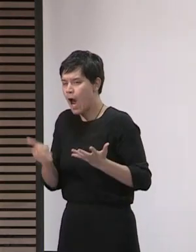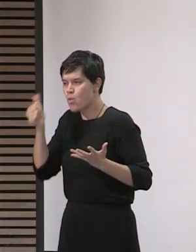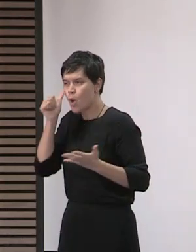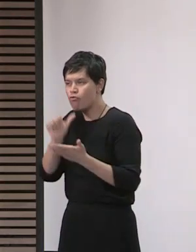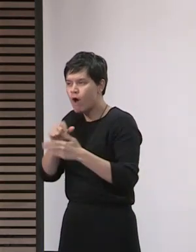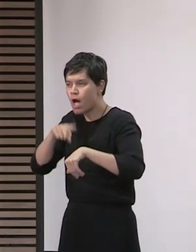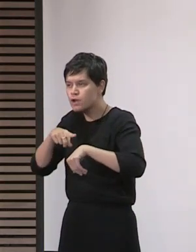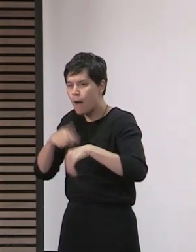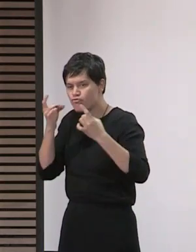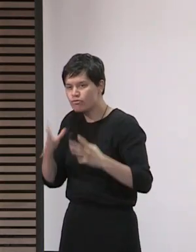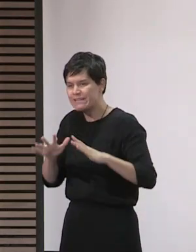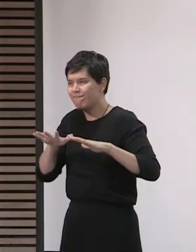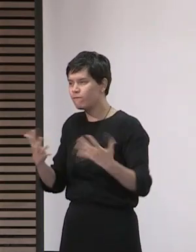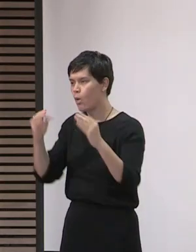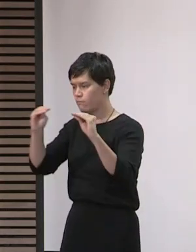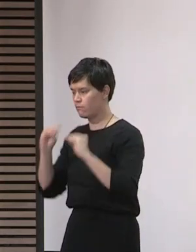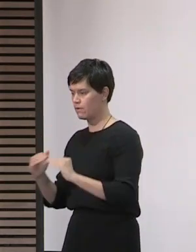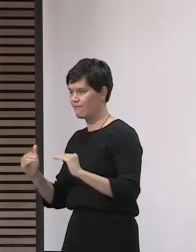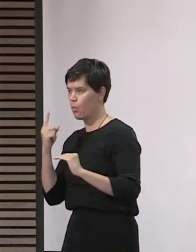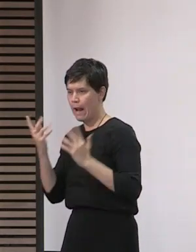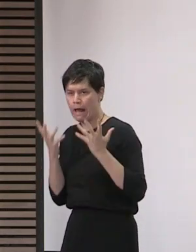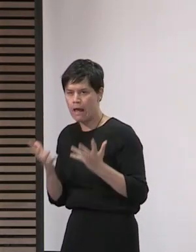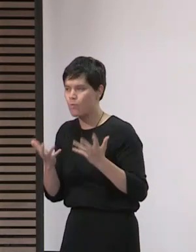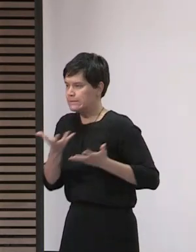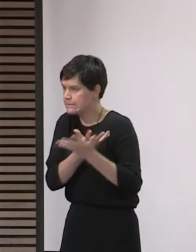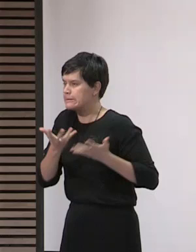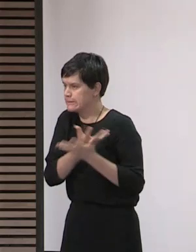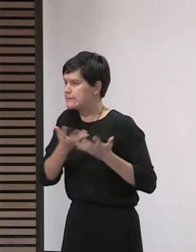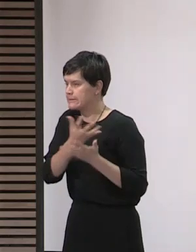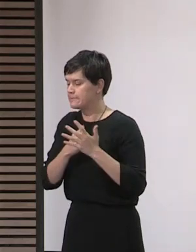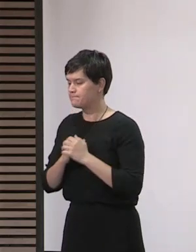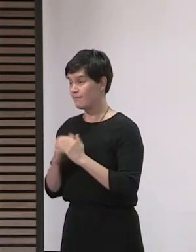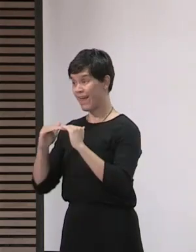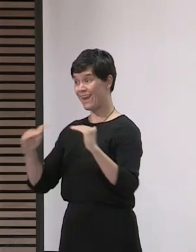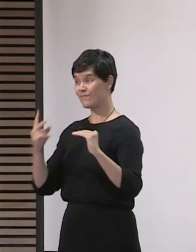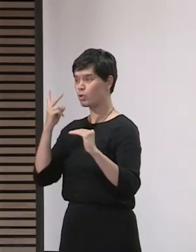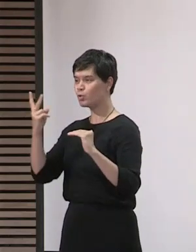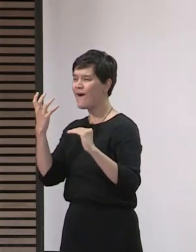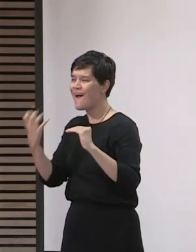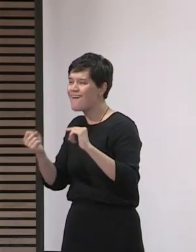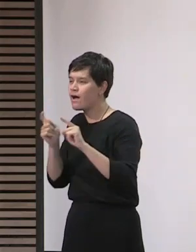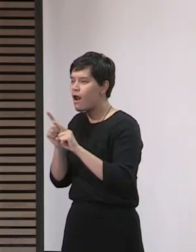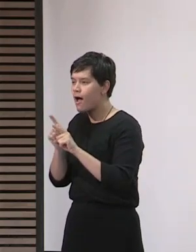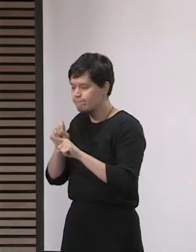pathway to move to Level 1 as soon as safely possible. Last week, I said we would